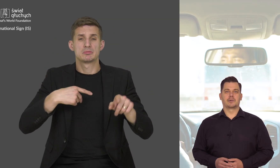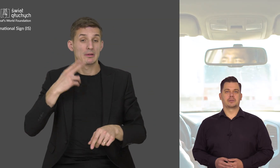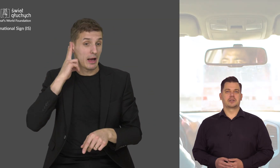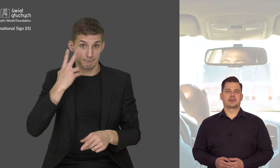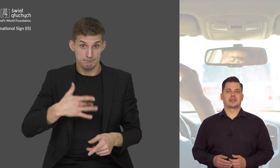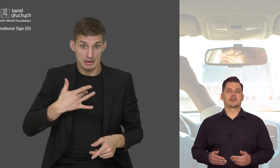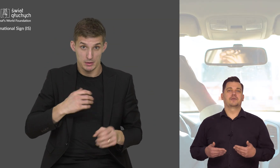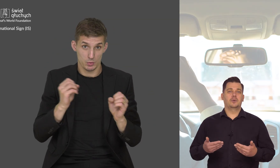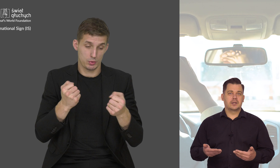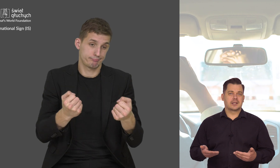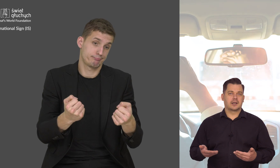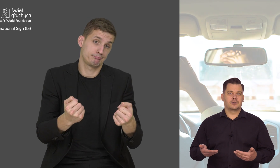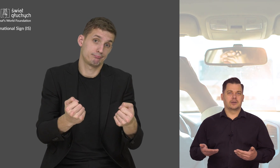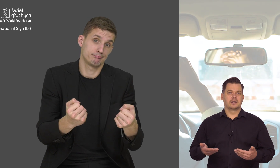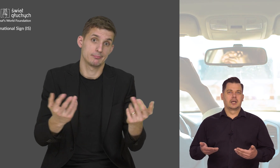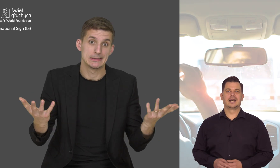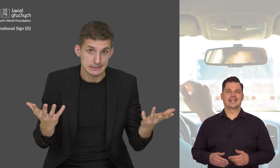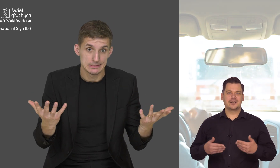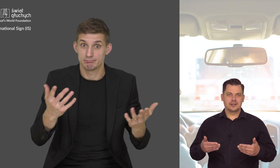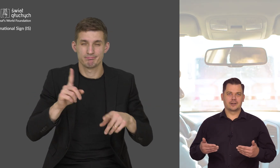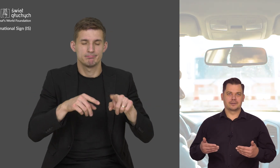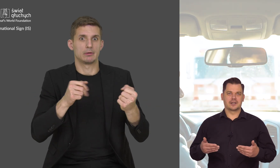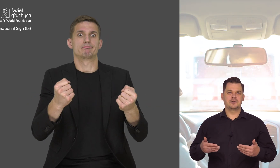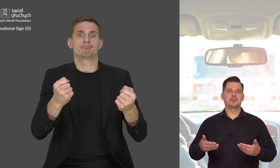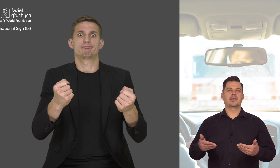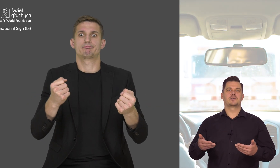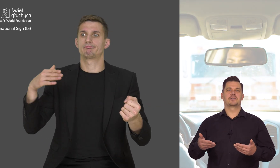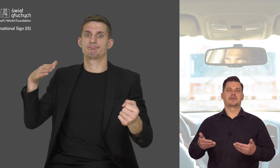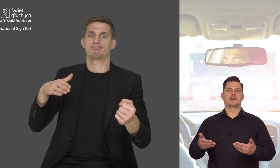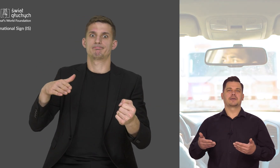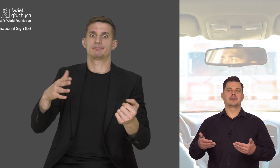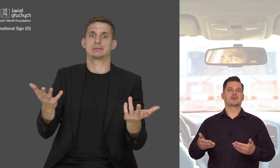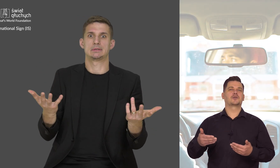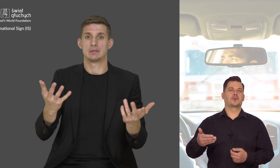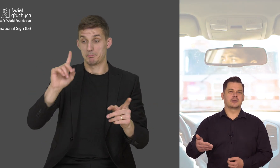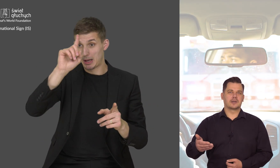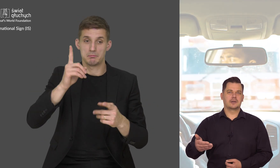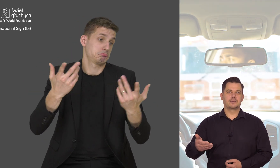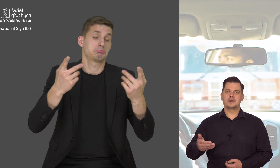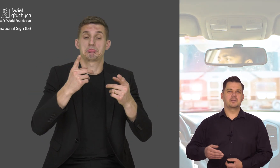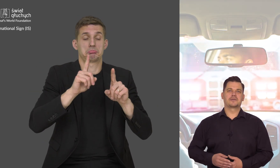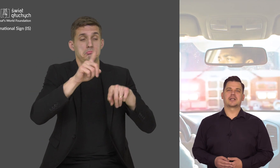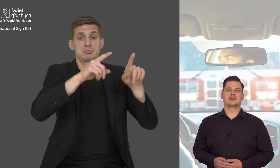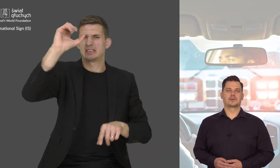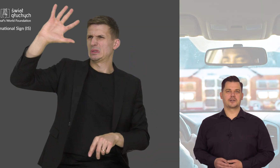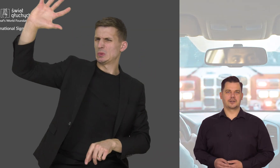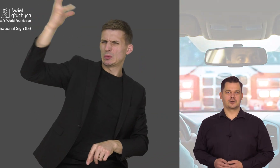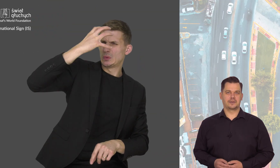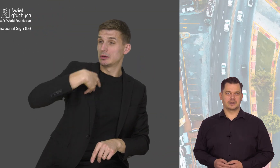If the sun is bright and hitting the mirrors, a driver might not see the flashing lights at all.